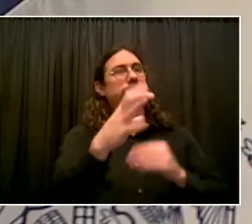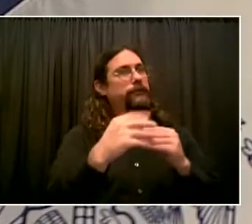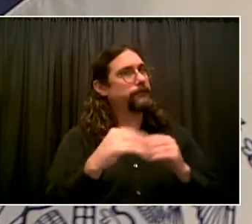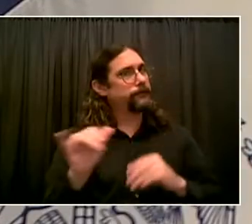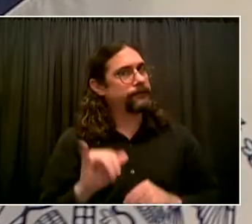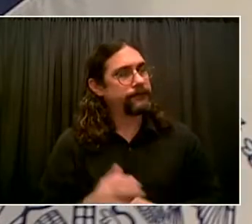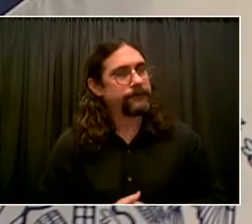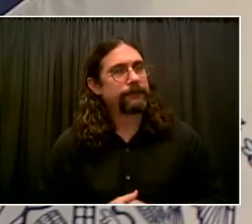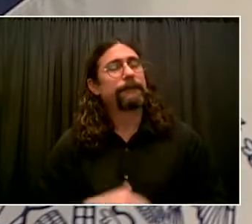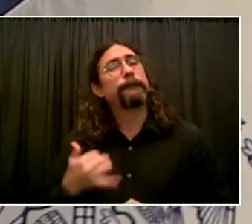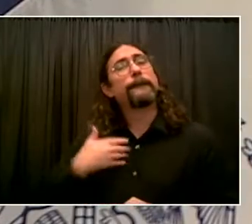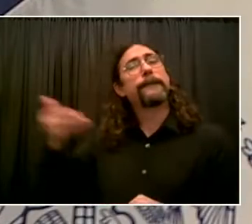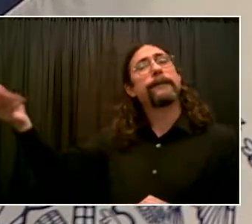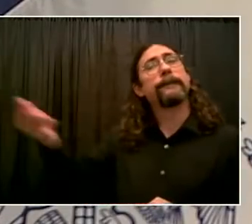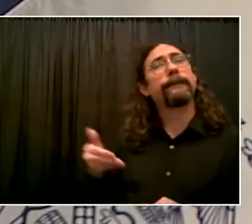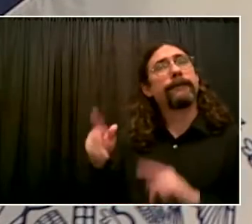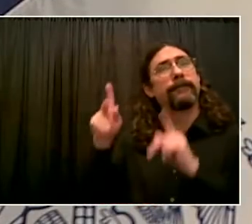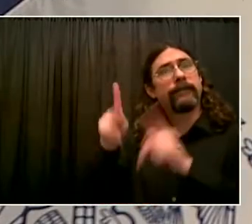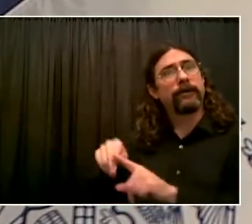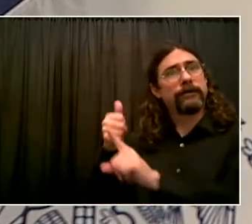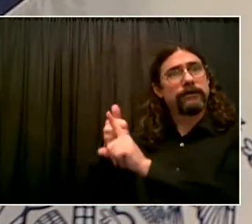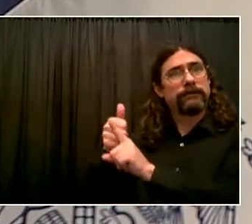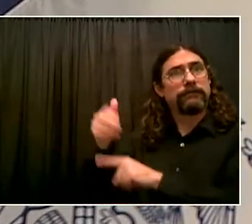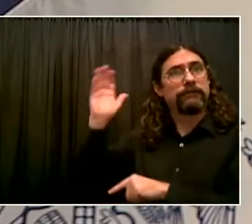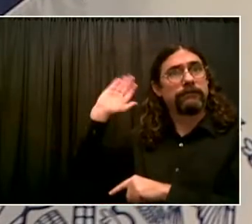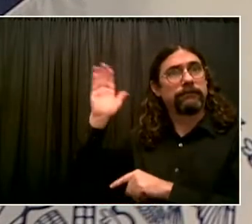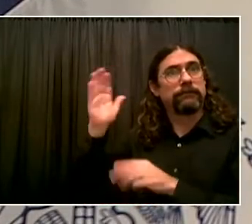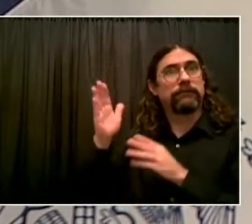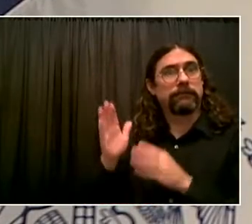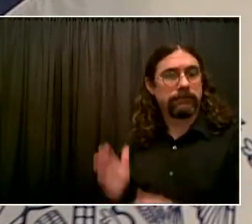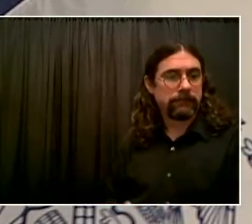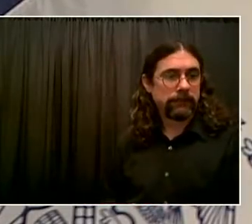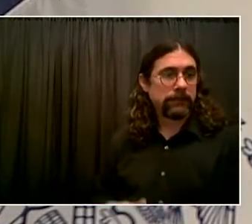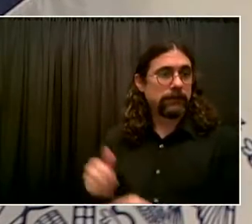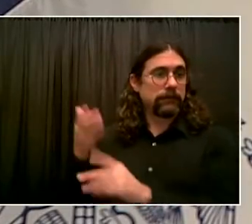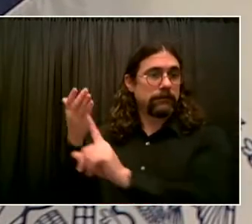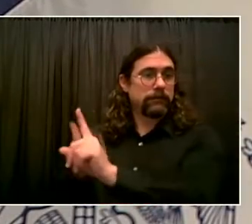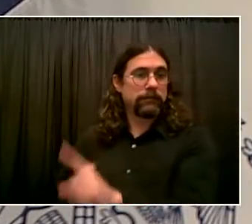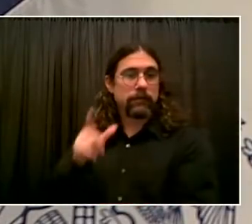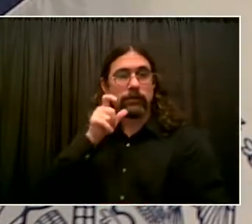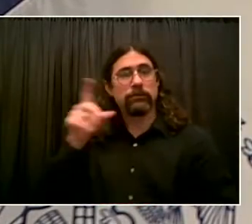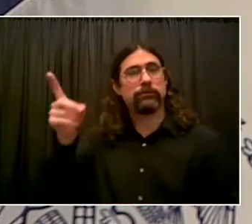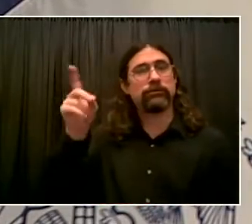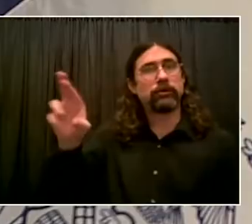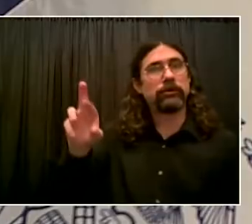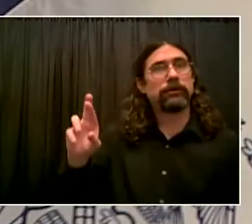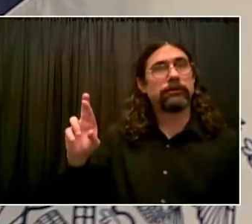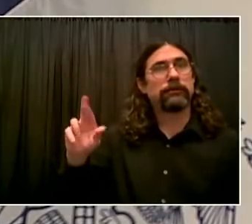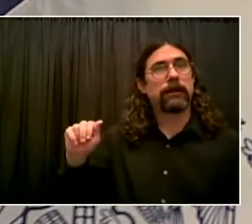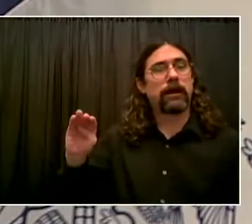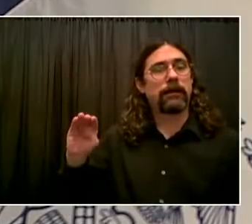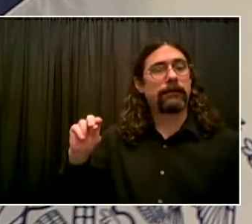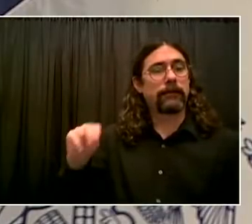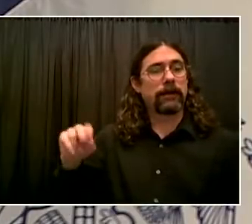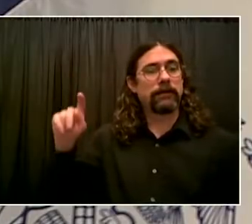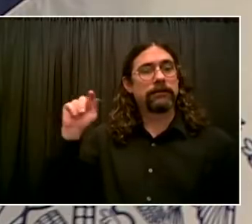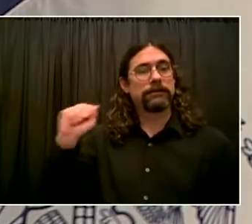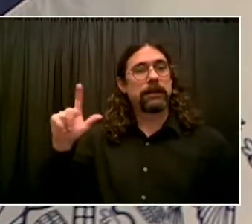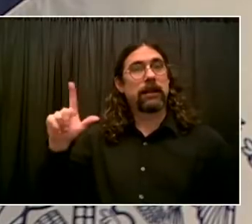HEAR FROM TWO LEADERS WHO HAVE